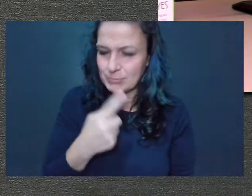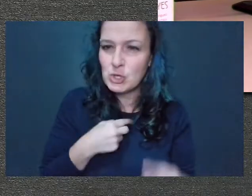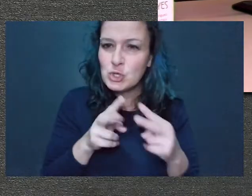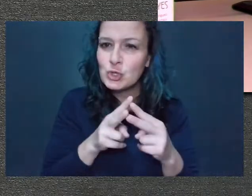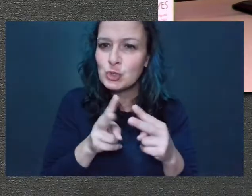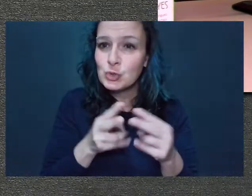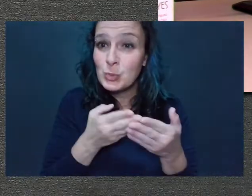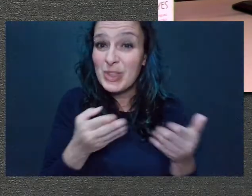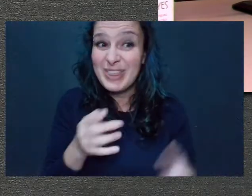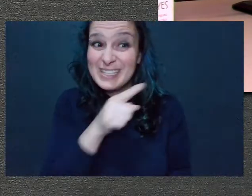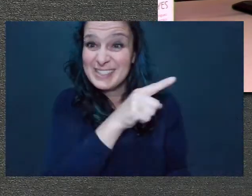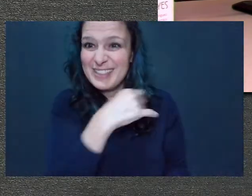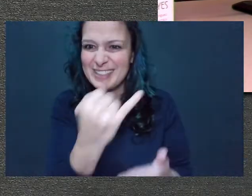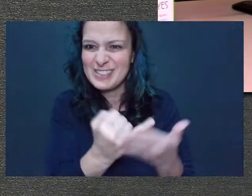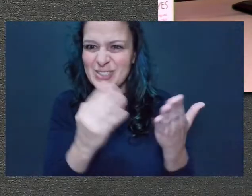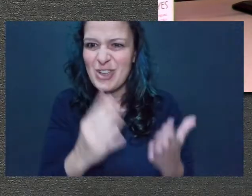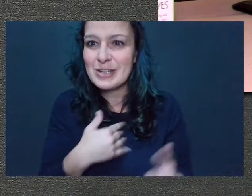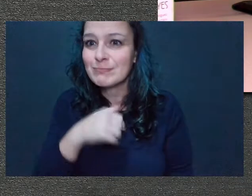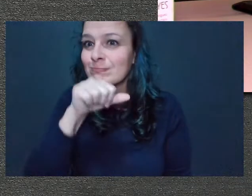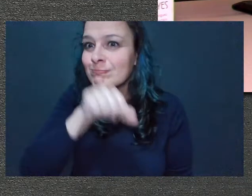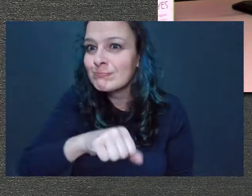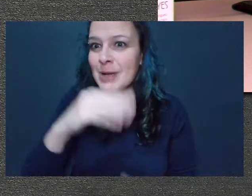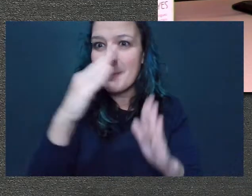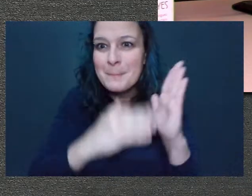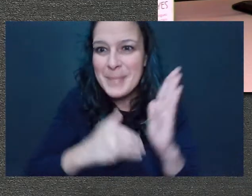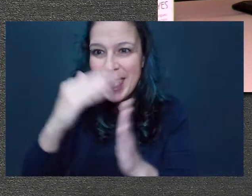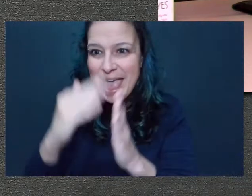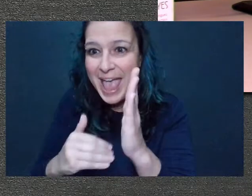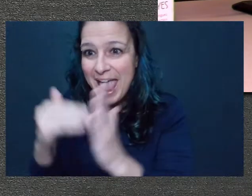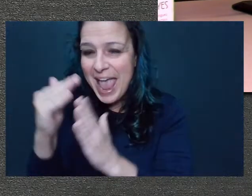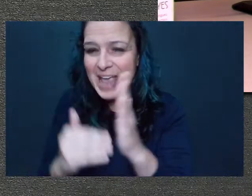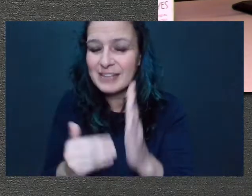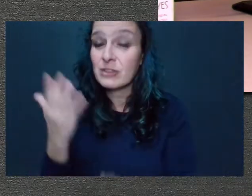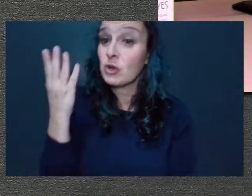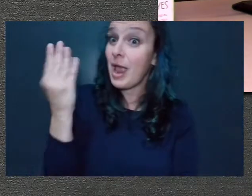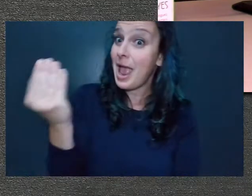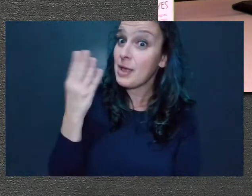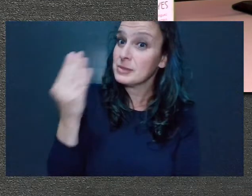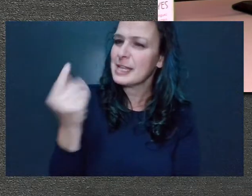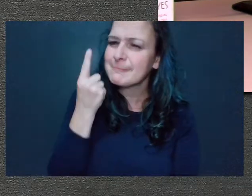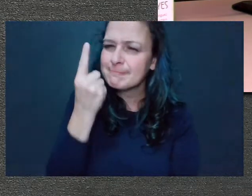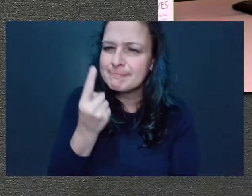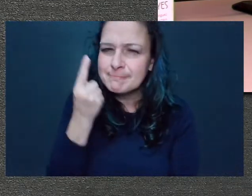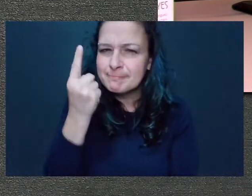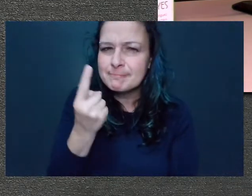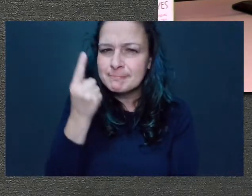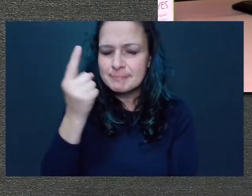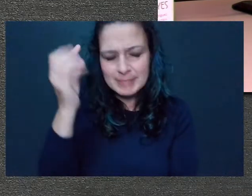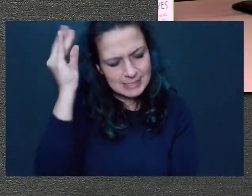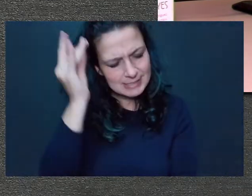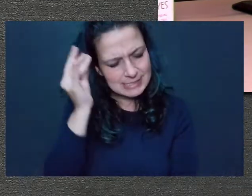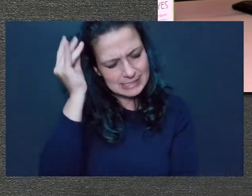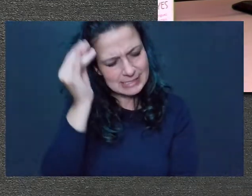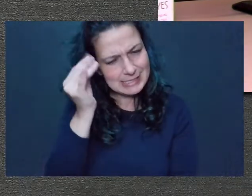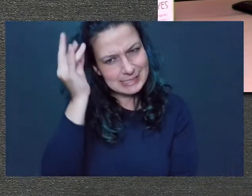that this artist might like to paint that are outside? I have my thinking cap on,